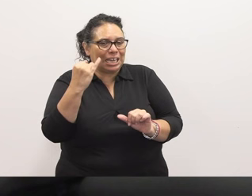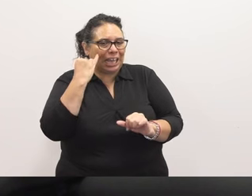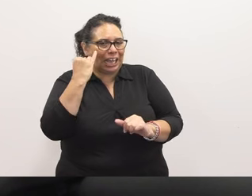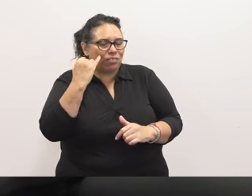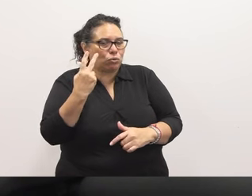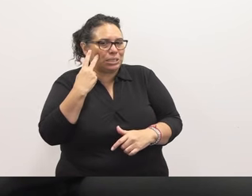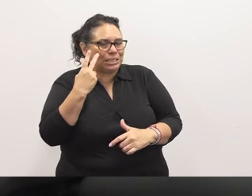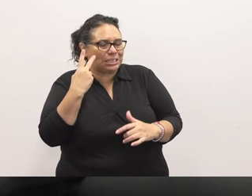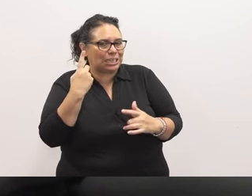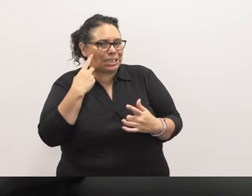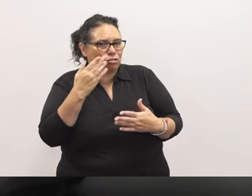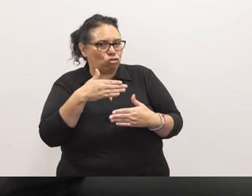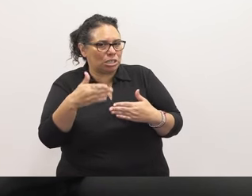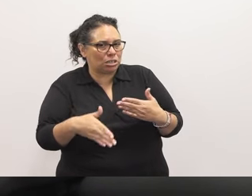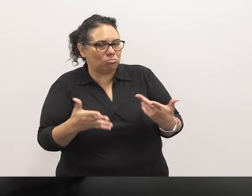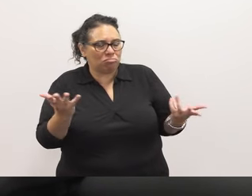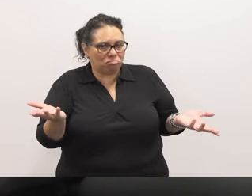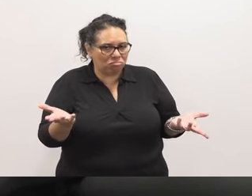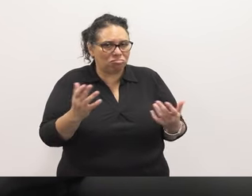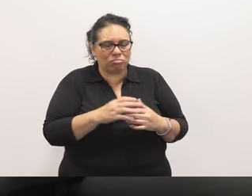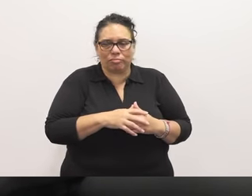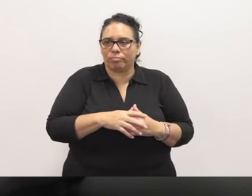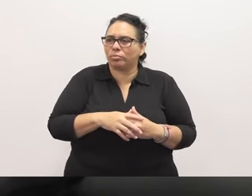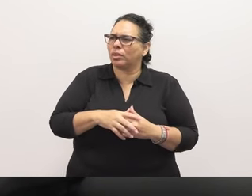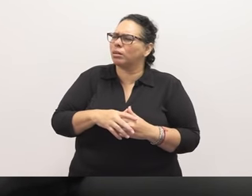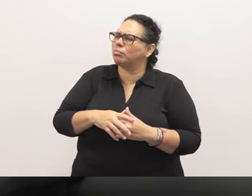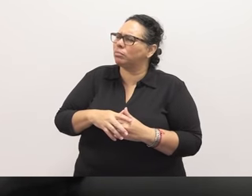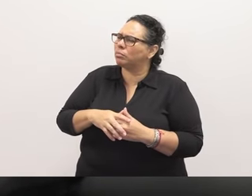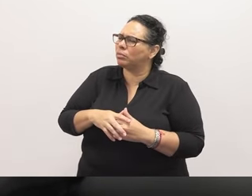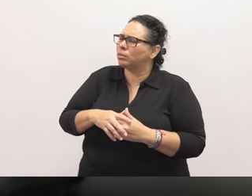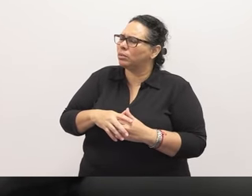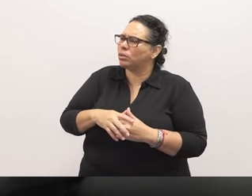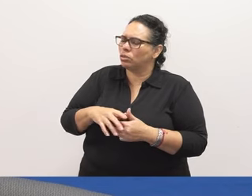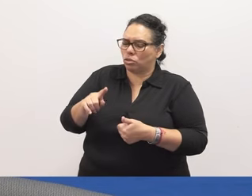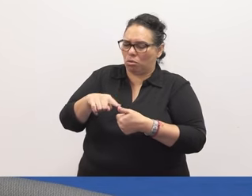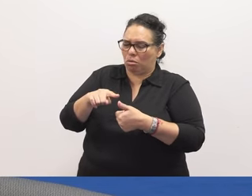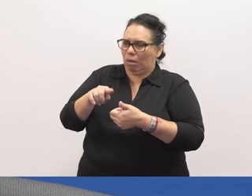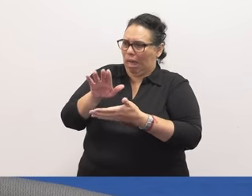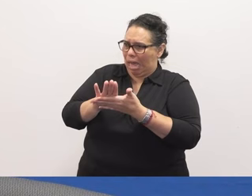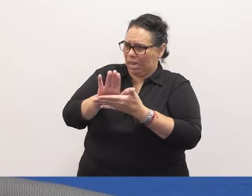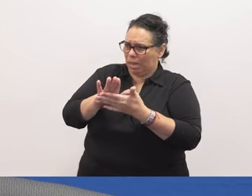Which you've heard some about. So academic, social, emotional and what, and the third one is what?